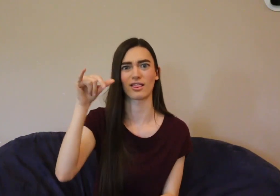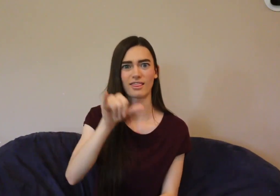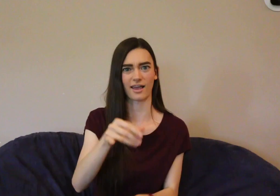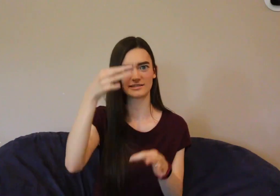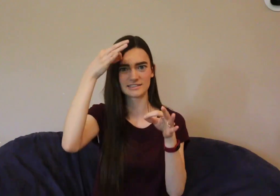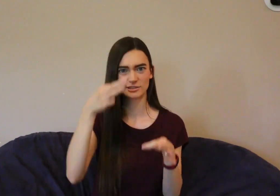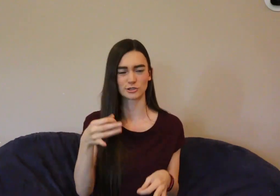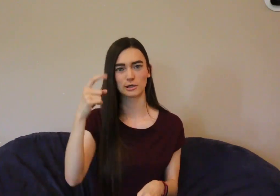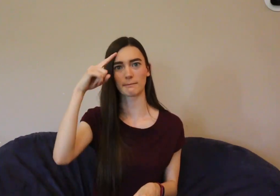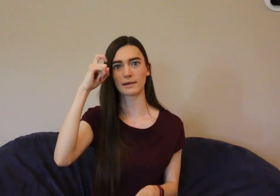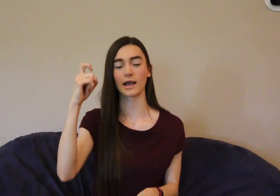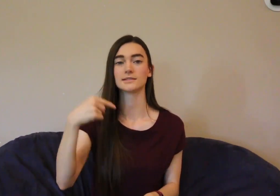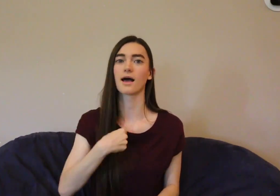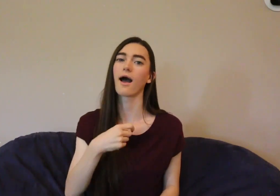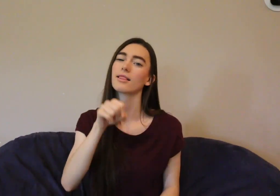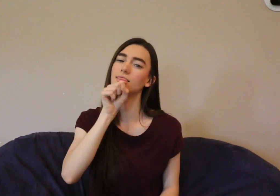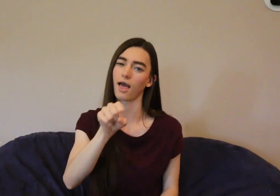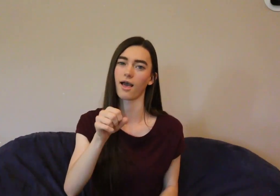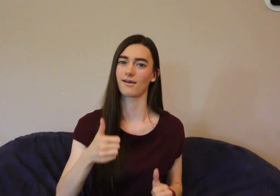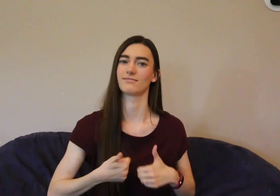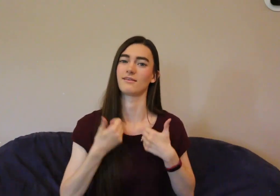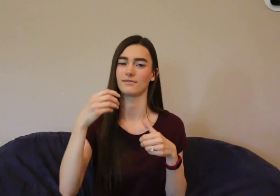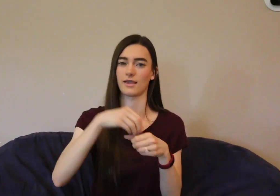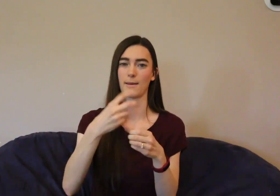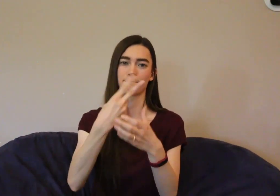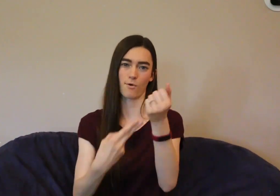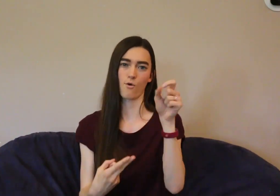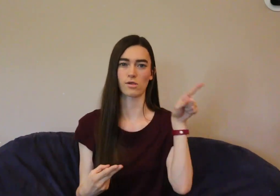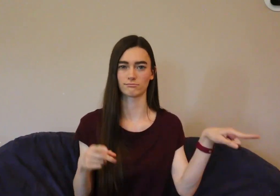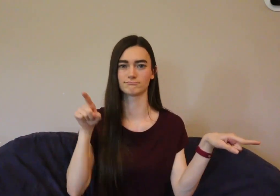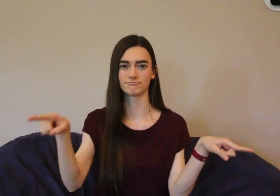I'm grateful for that decision because I love living in both worlds.